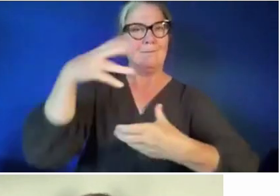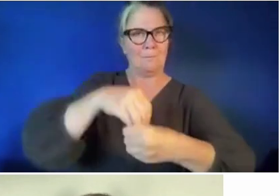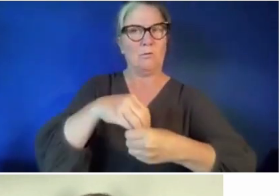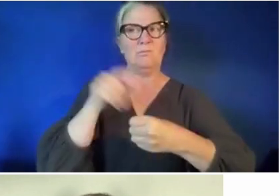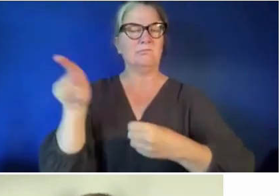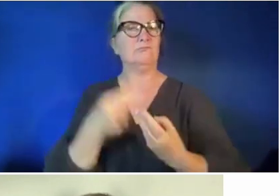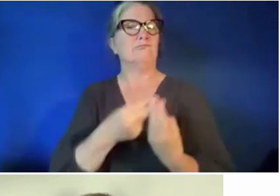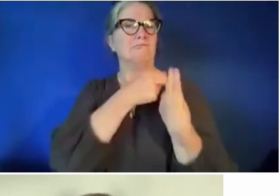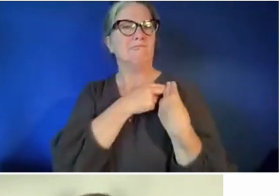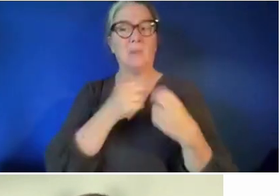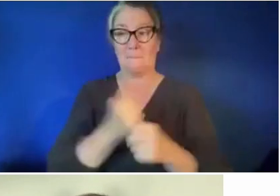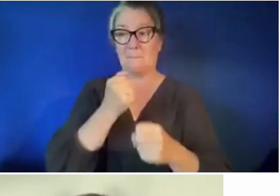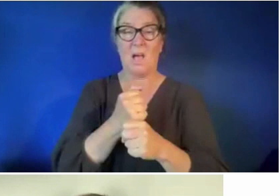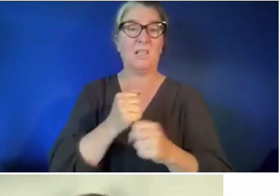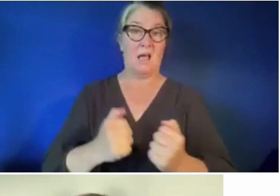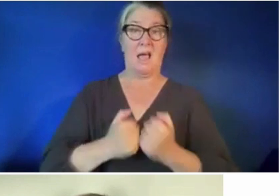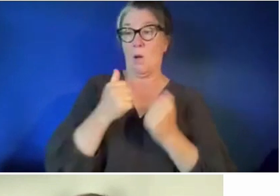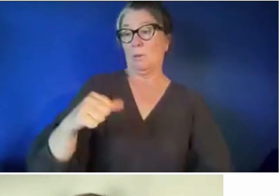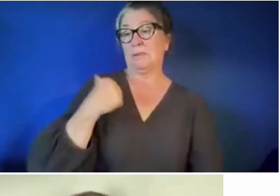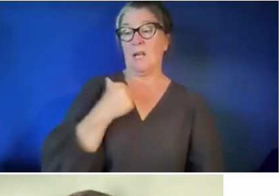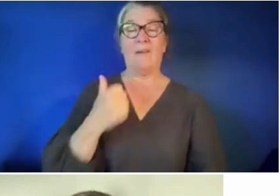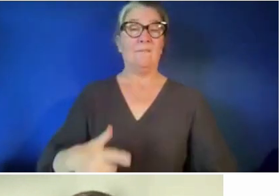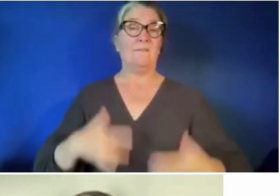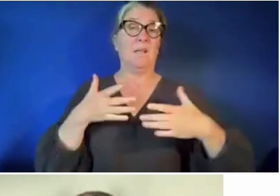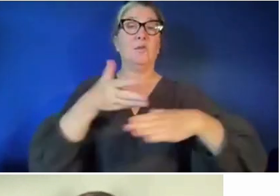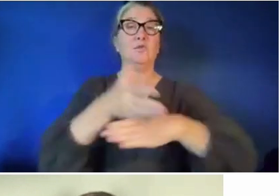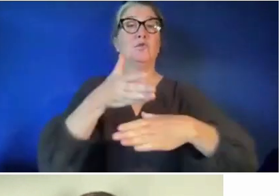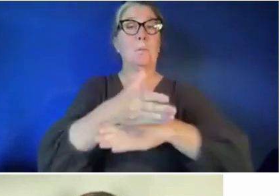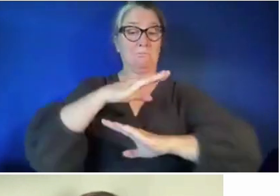Awesome. Thank you. Bruce. Your thoughts on this, please?